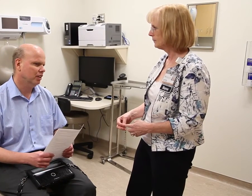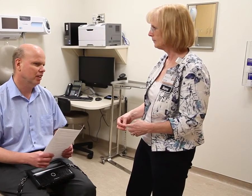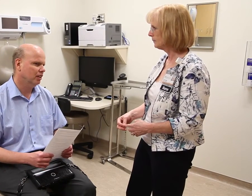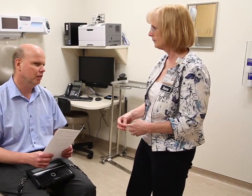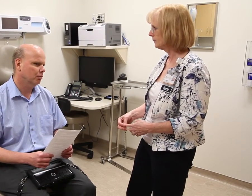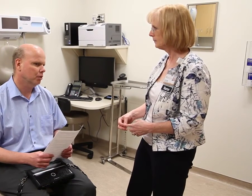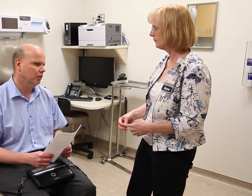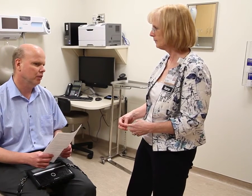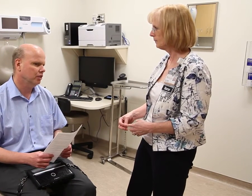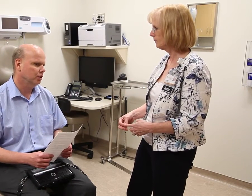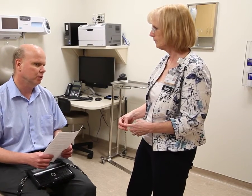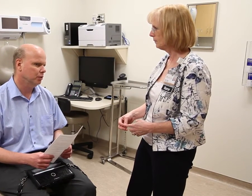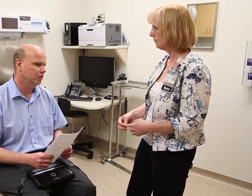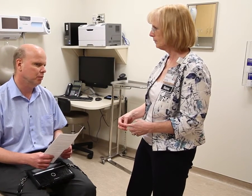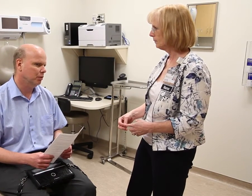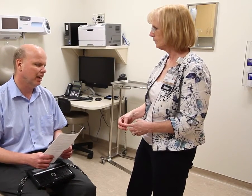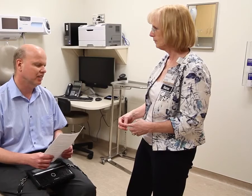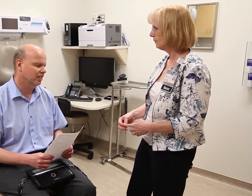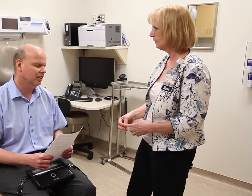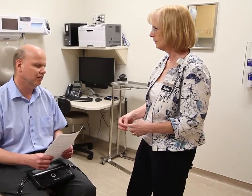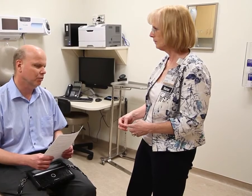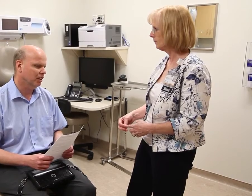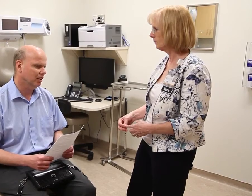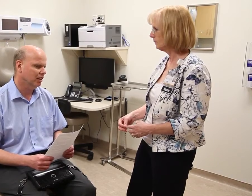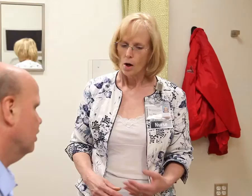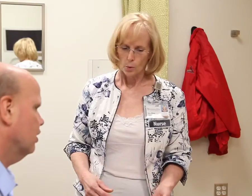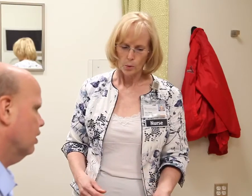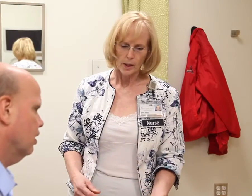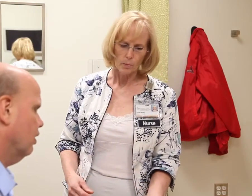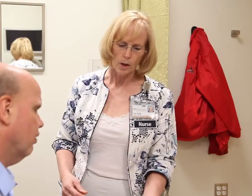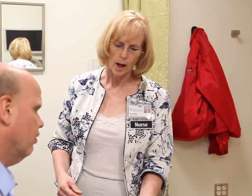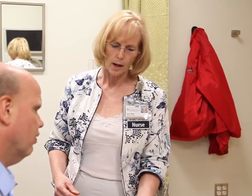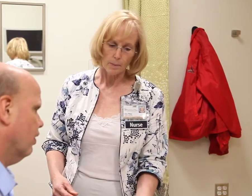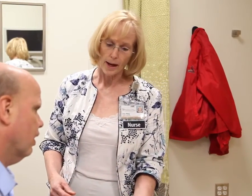I'm going to need to work with you to be able to access this information. - Okay, well,